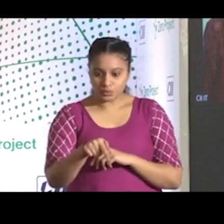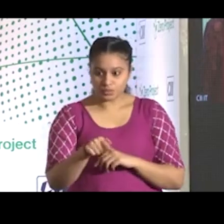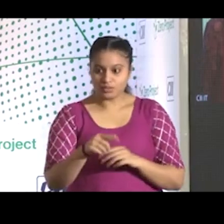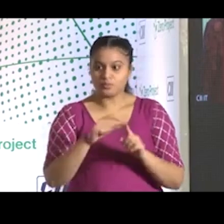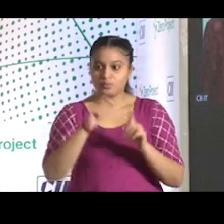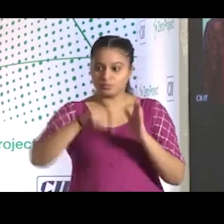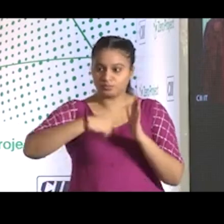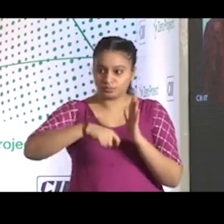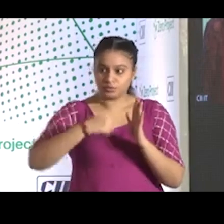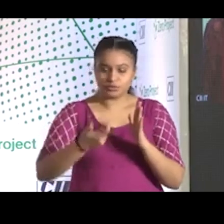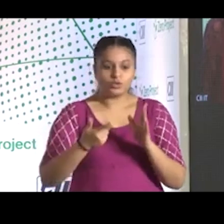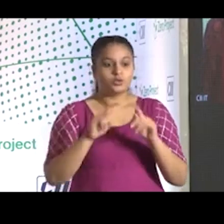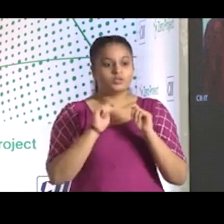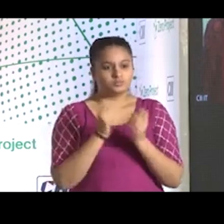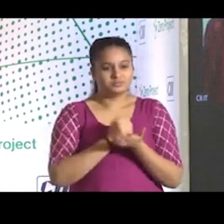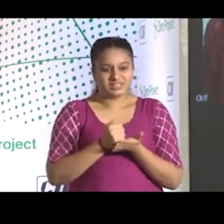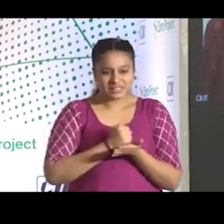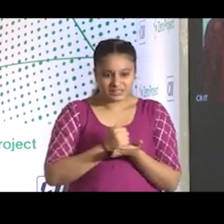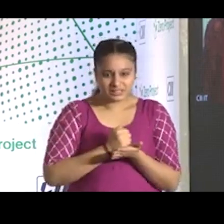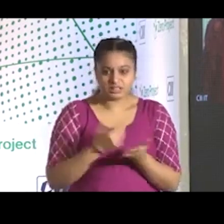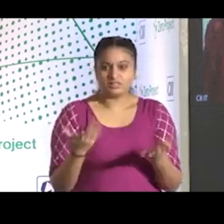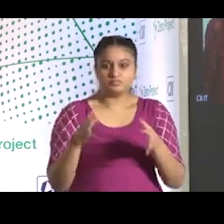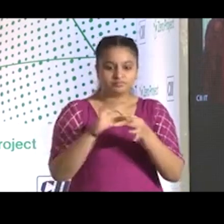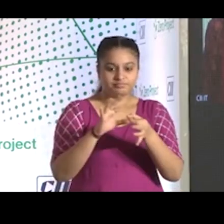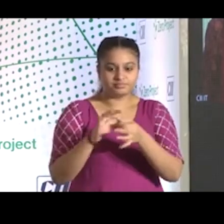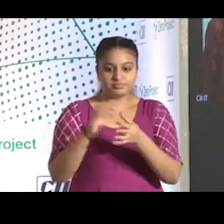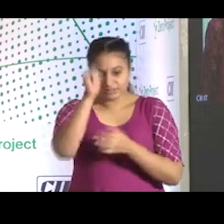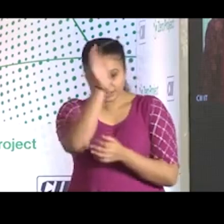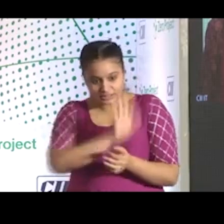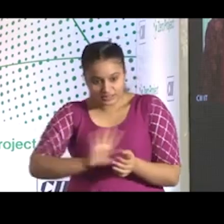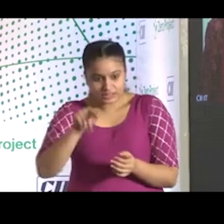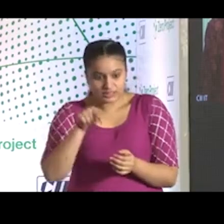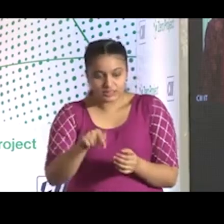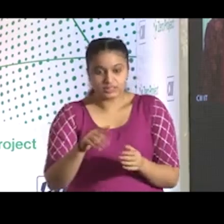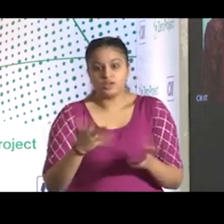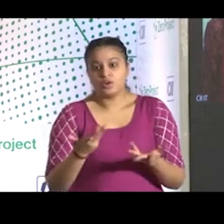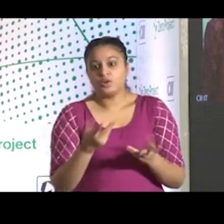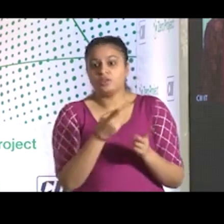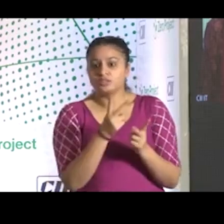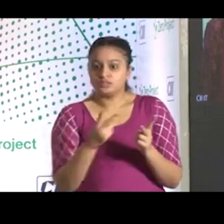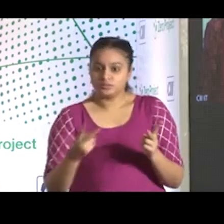and try to connect this to India and create impact on both sides of this.